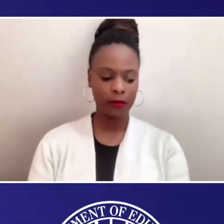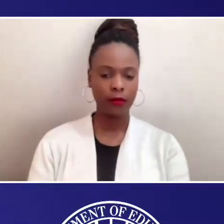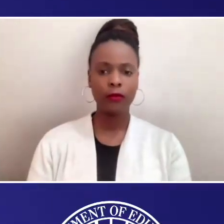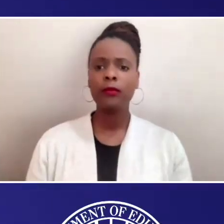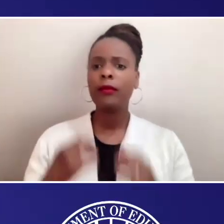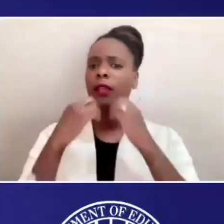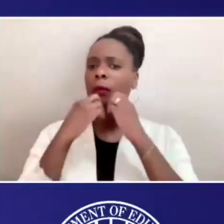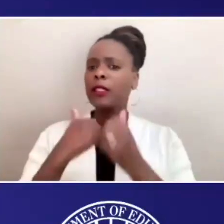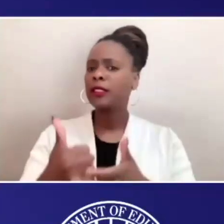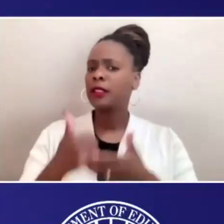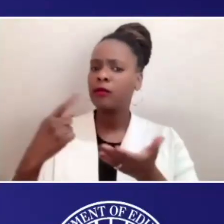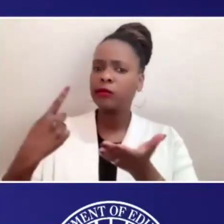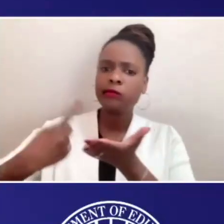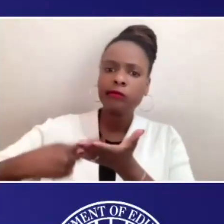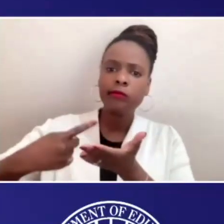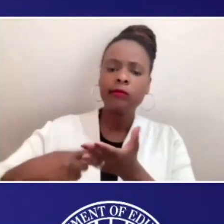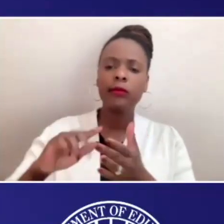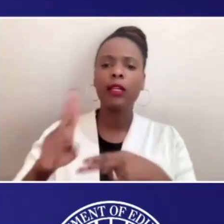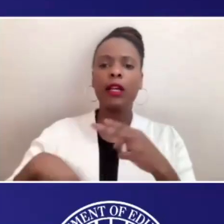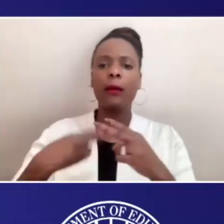conversation around the schedule of reductions.